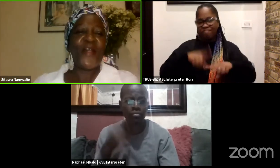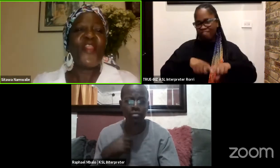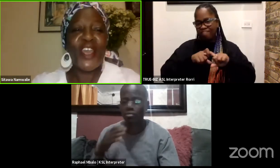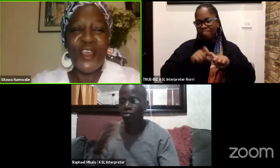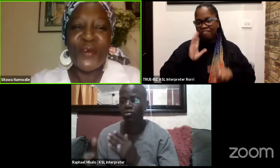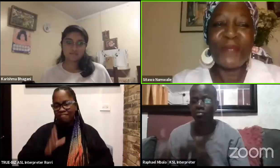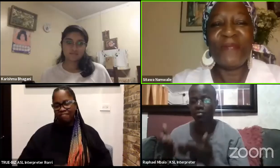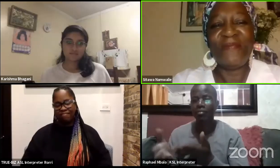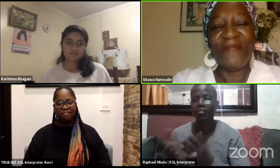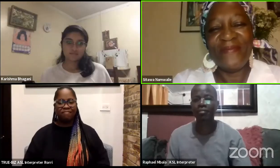Thank you.